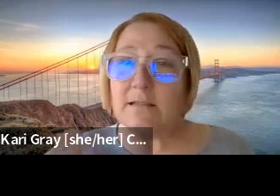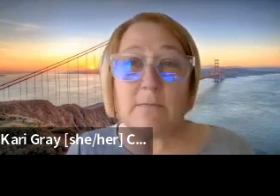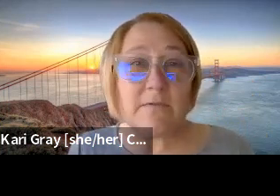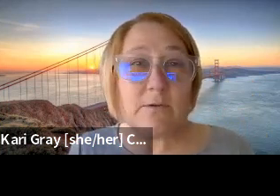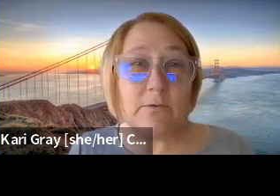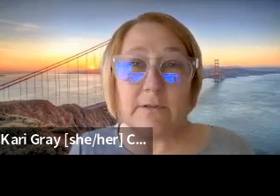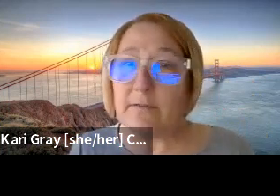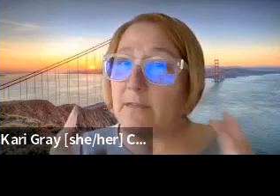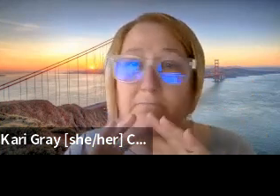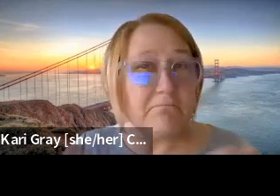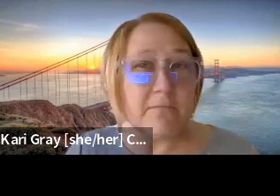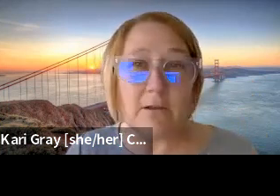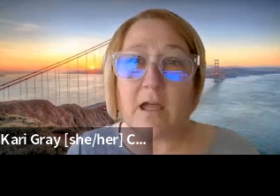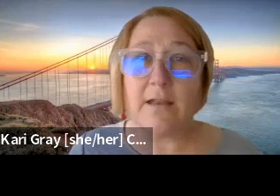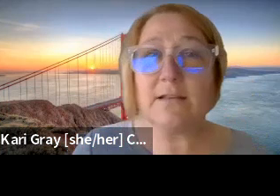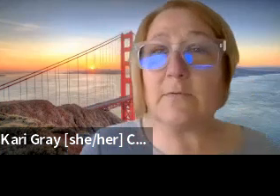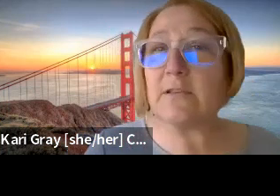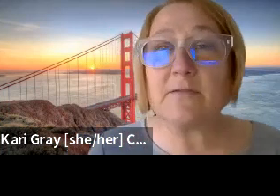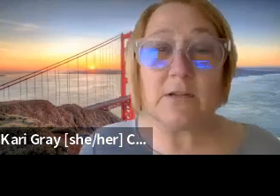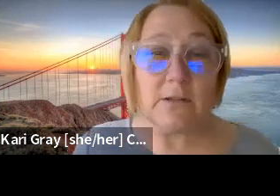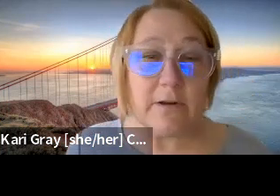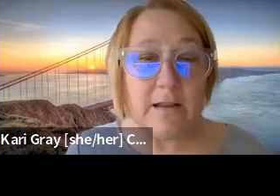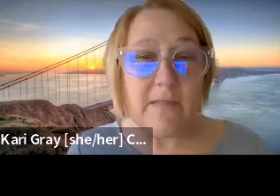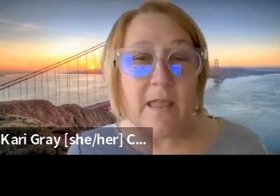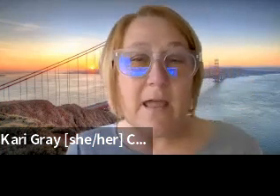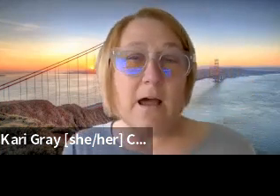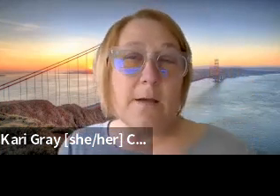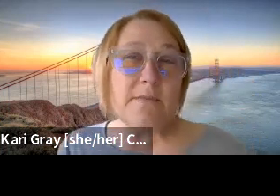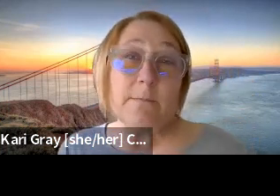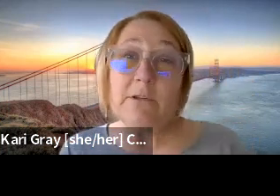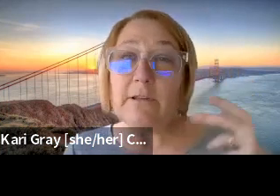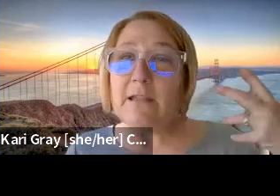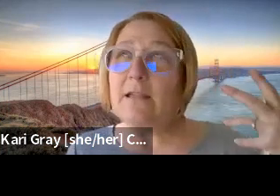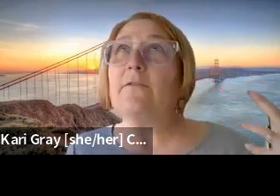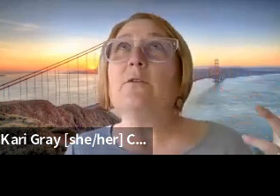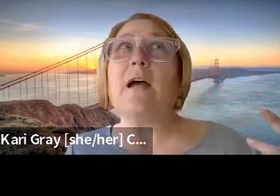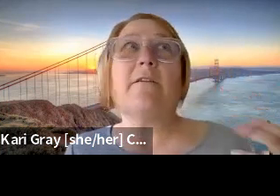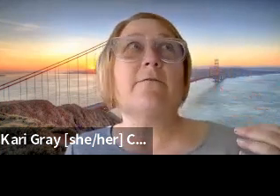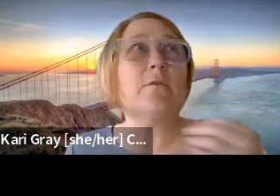them of school that they're not as receptive to learning. Similarly, if you have folks